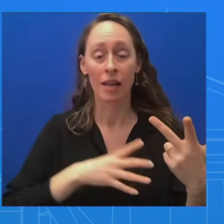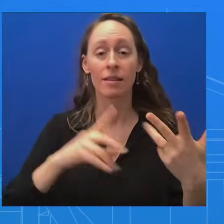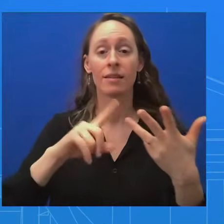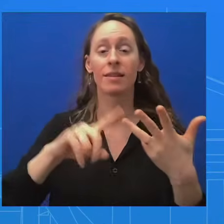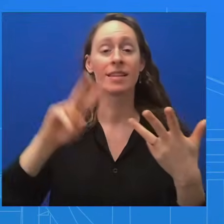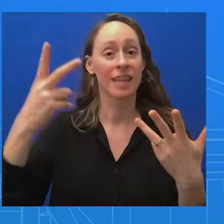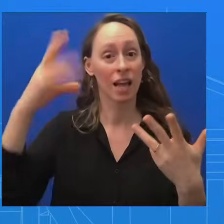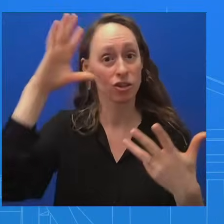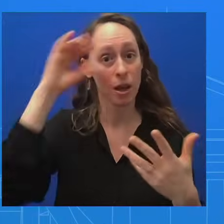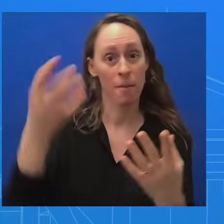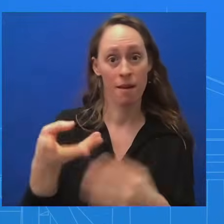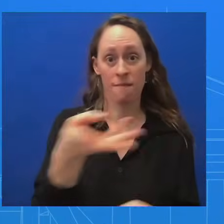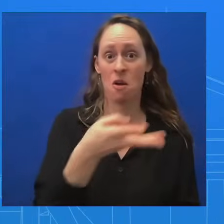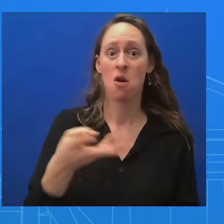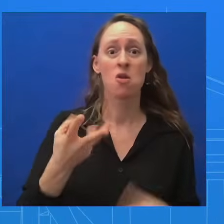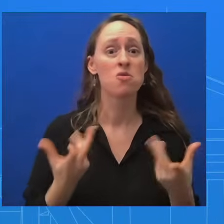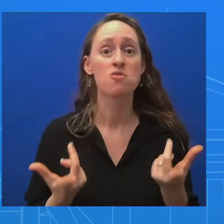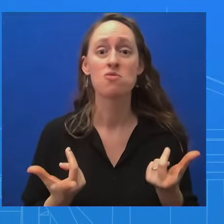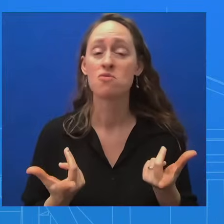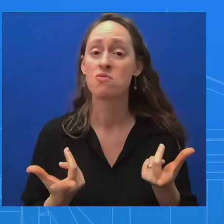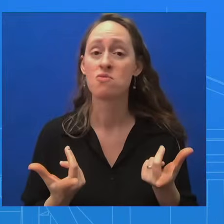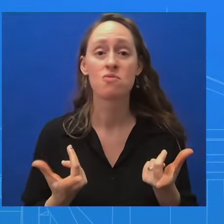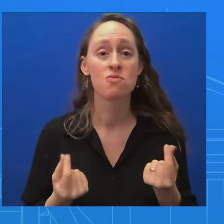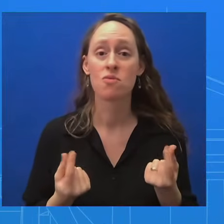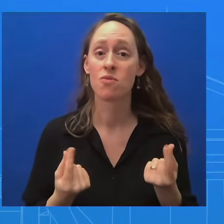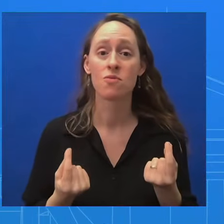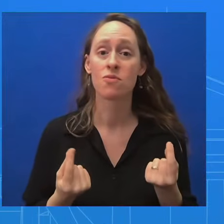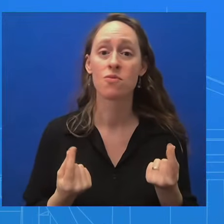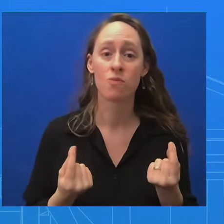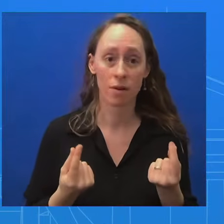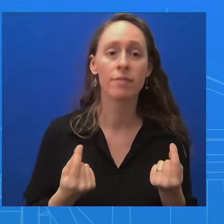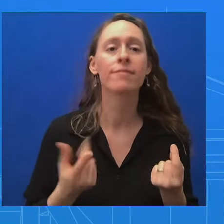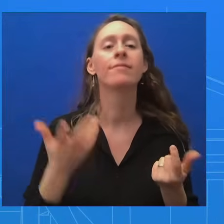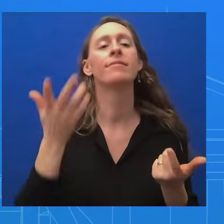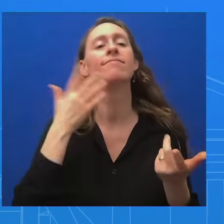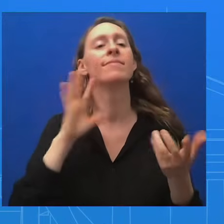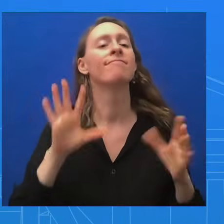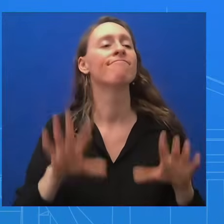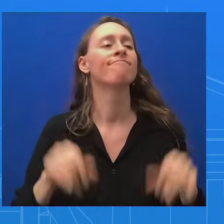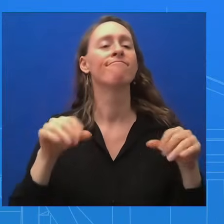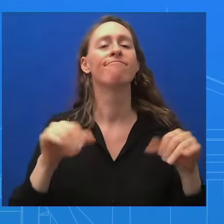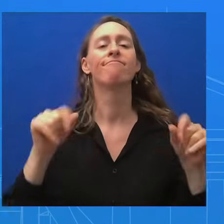to them on exactly what that's going to look like. And, you know, the -- the Vice President is going to do a tour